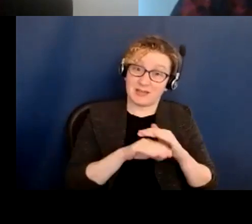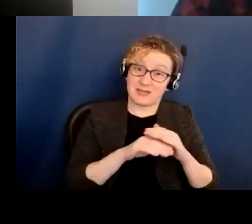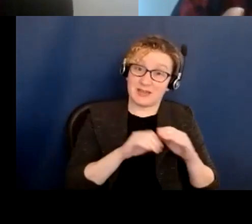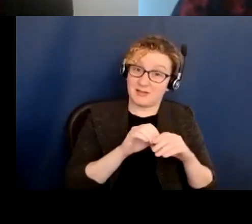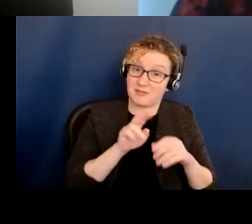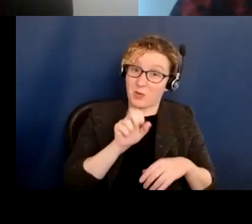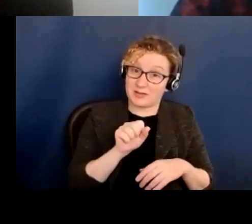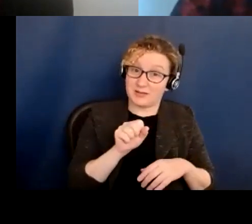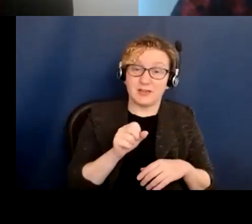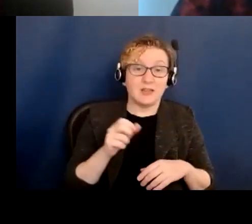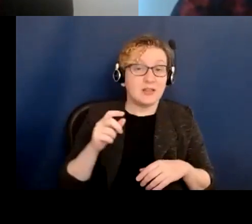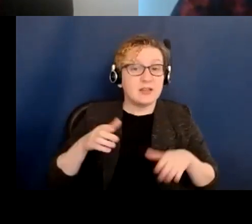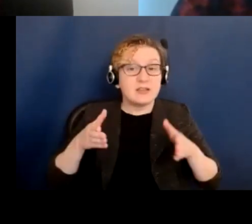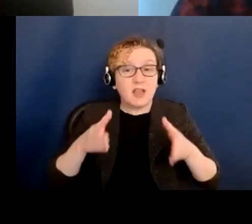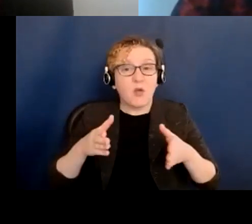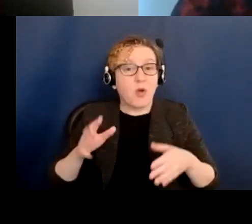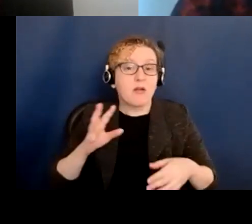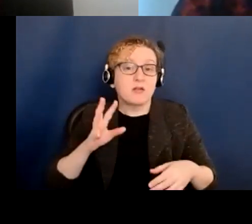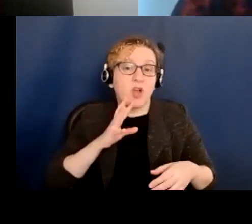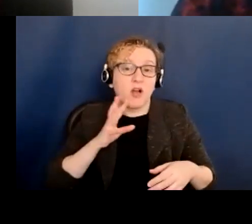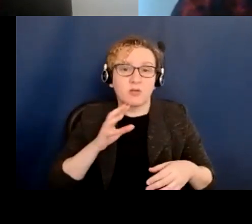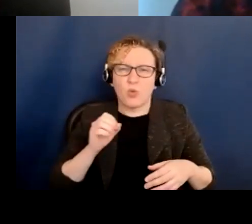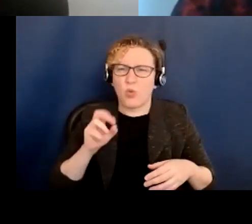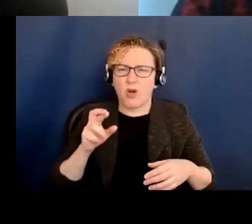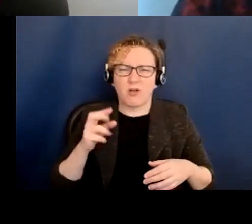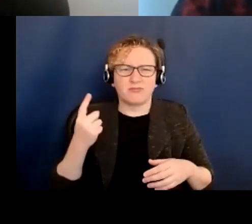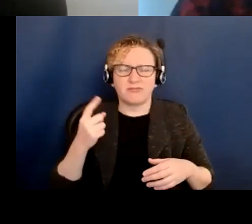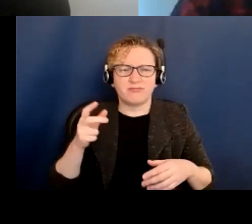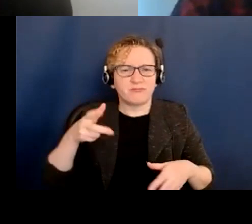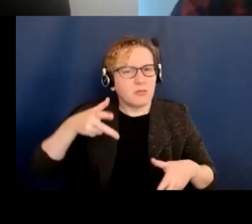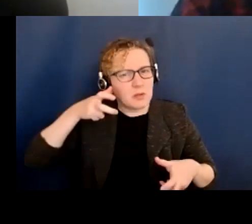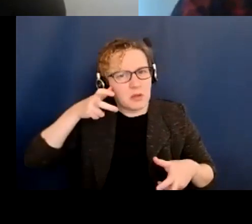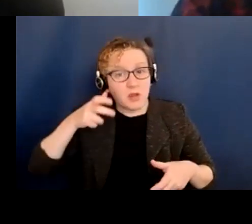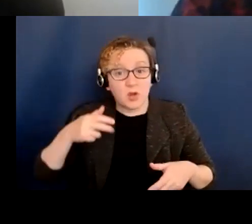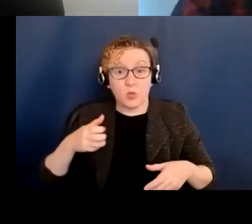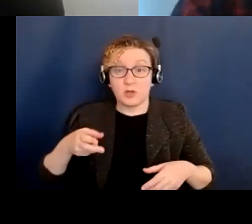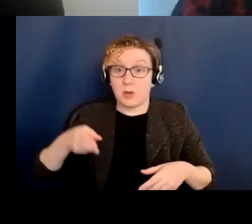All of these things, we want to make their expectations high, but not so much that they